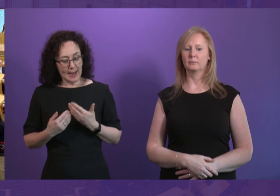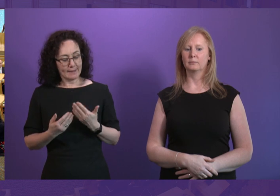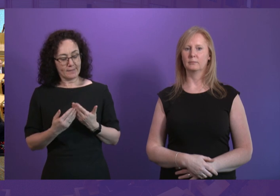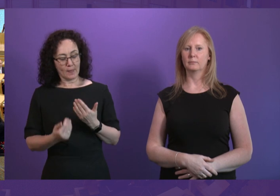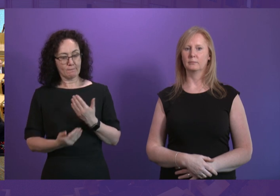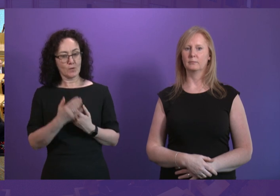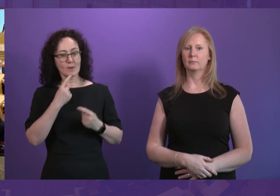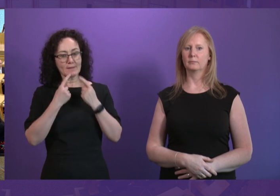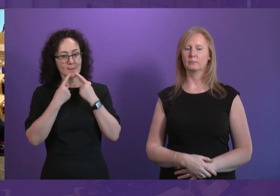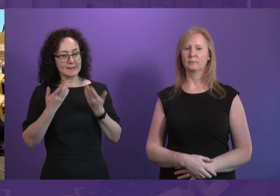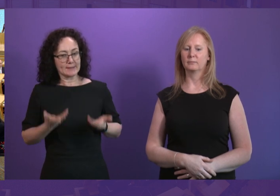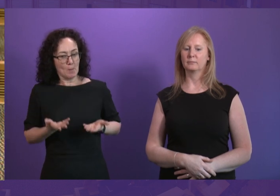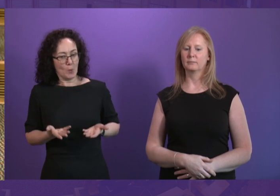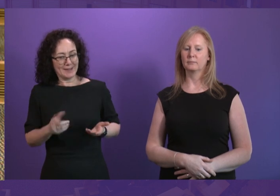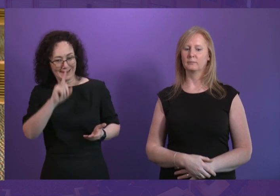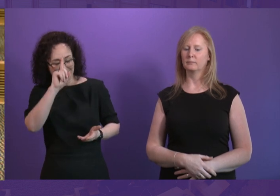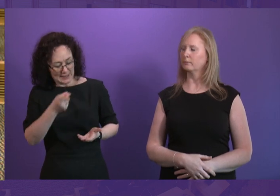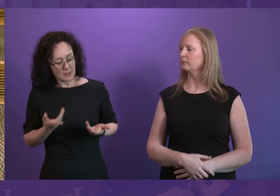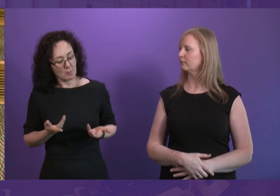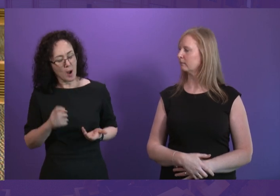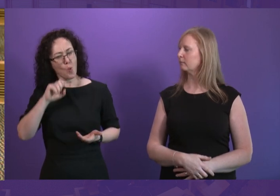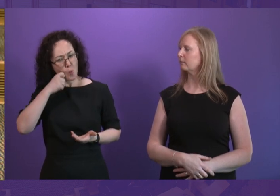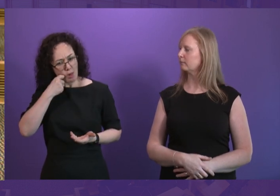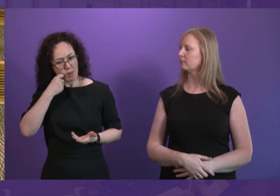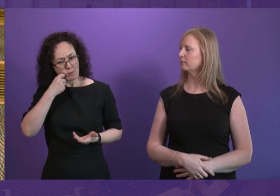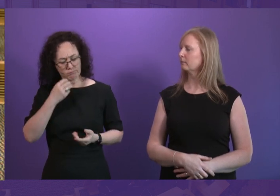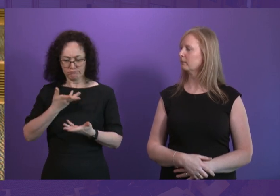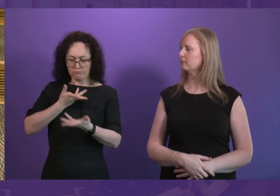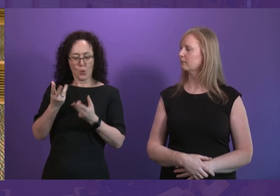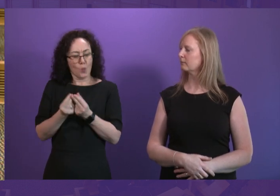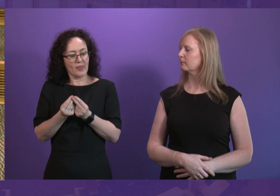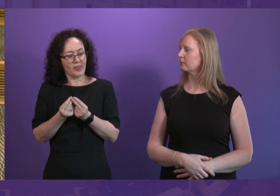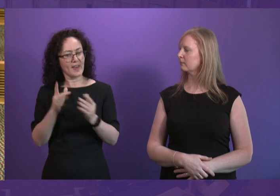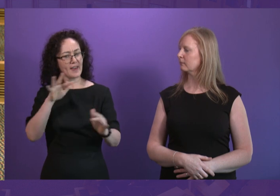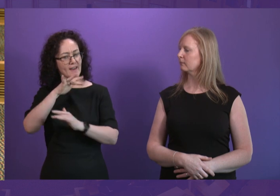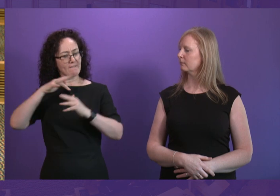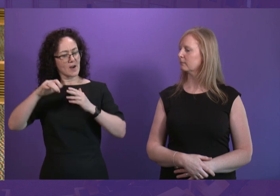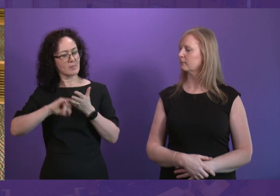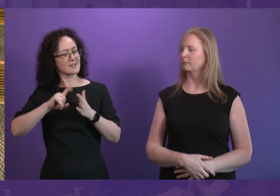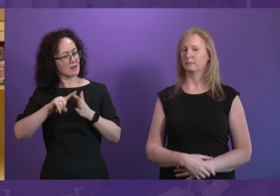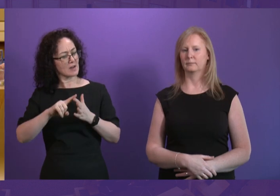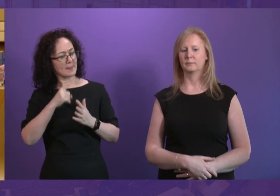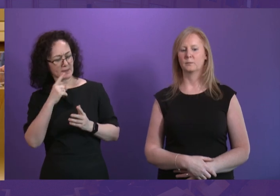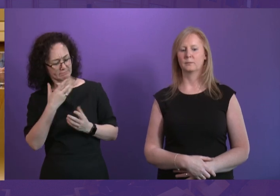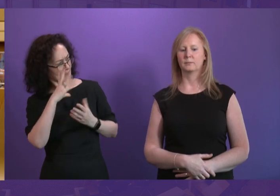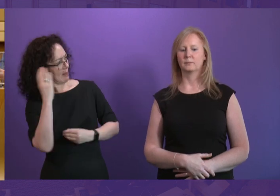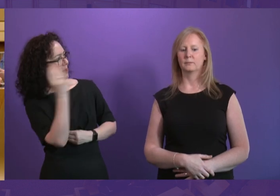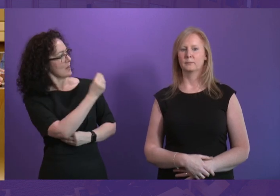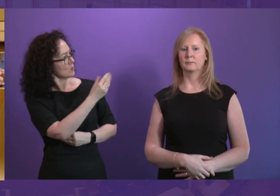Brian Whittle right now. I undertake to raise the issue with the environment secretary and to come back to Brian Whittle as quickly as possible about our understanding of the lines